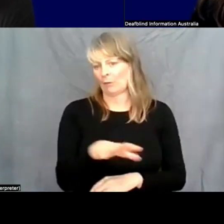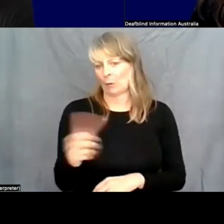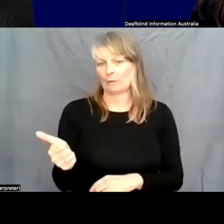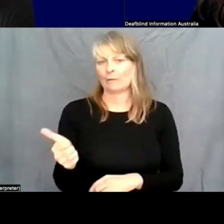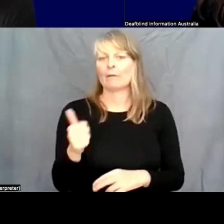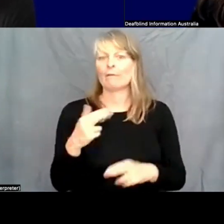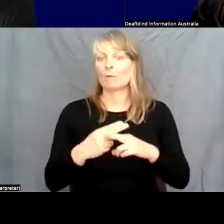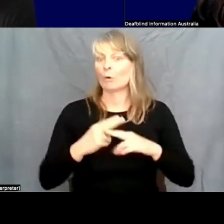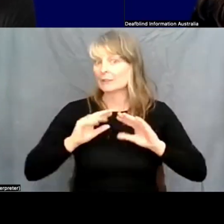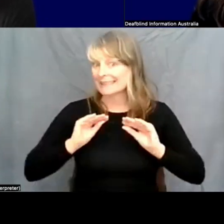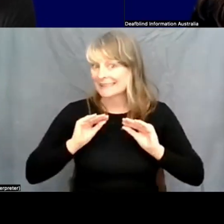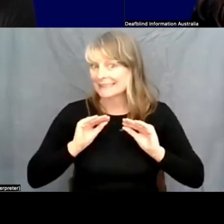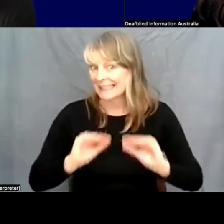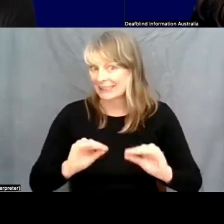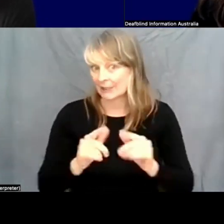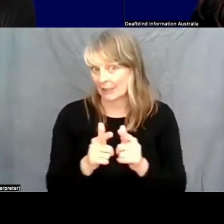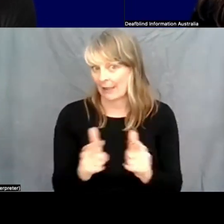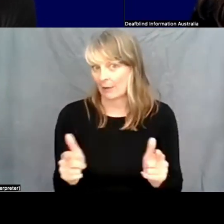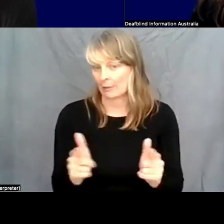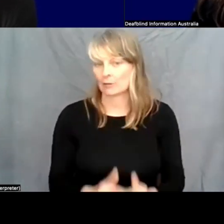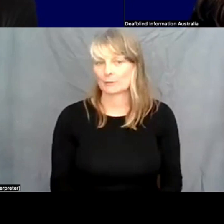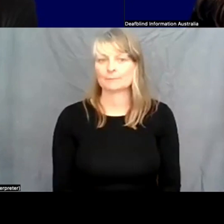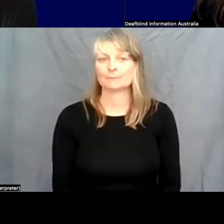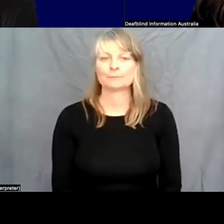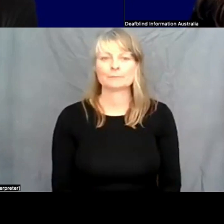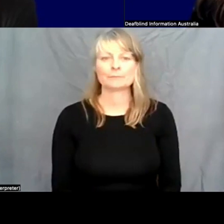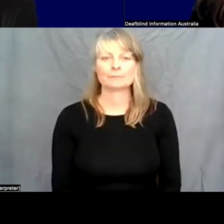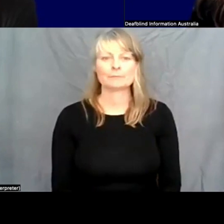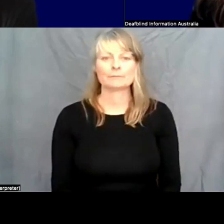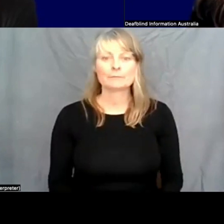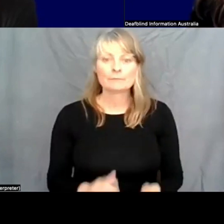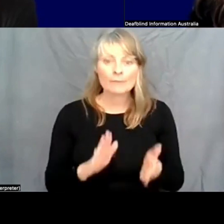And is there anything you can add, Merry, on that?